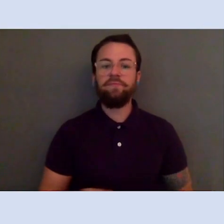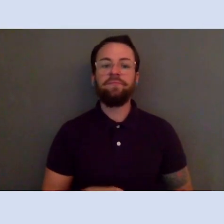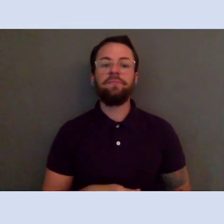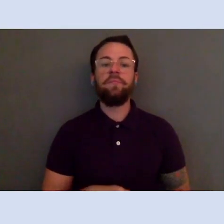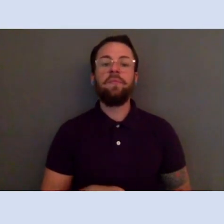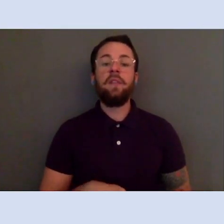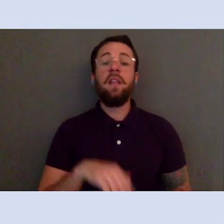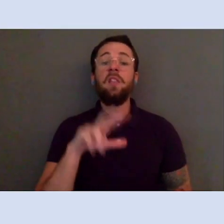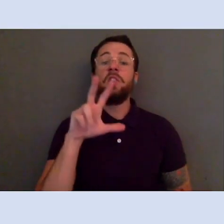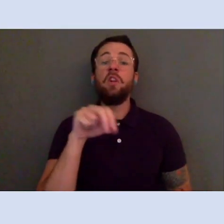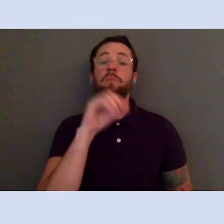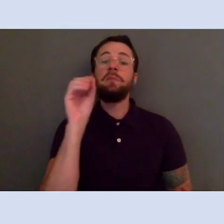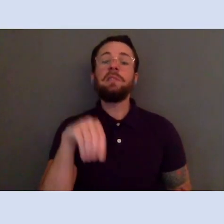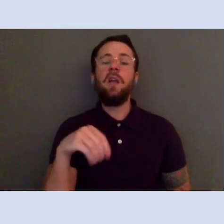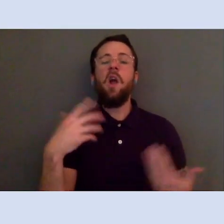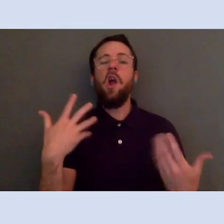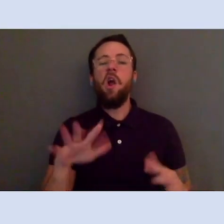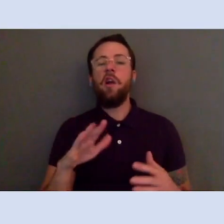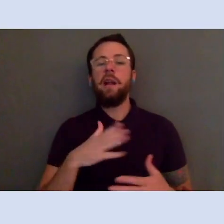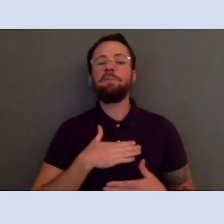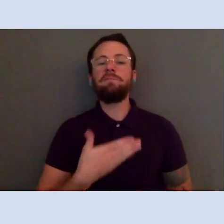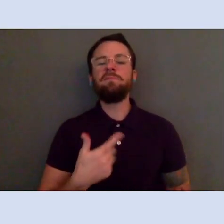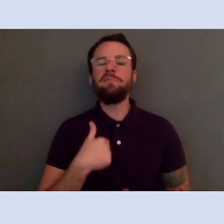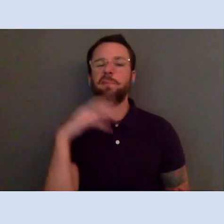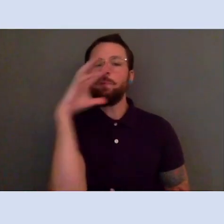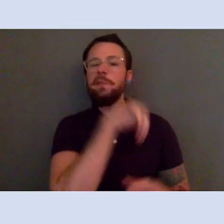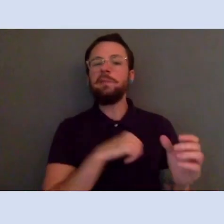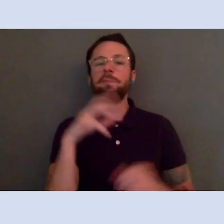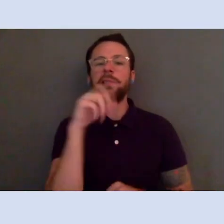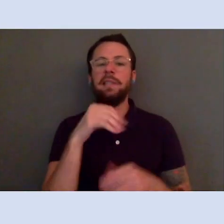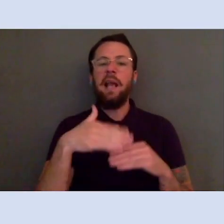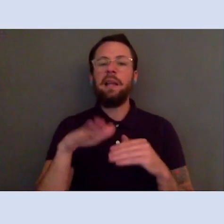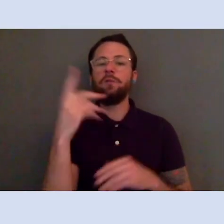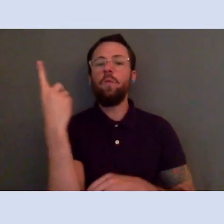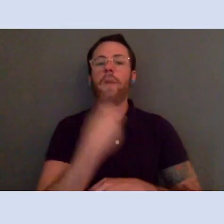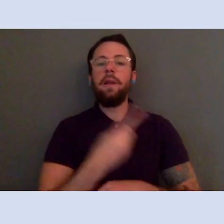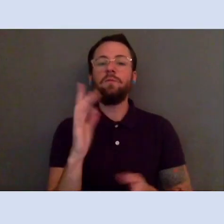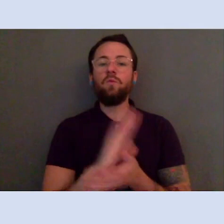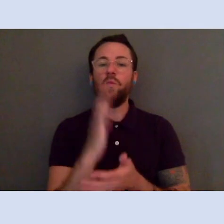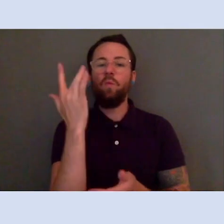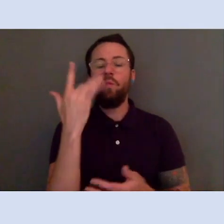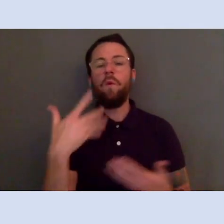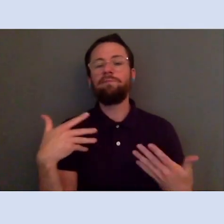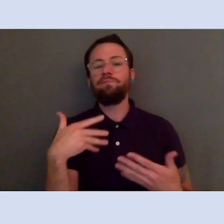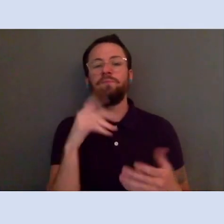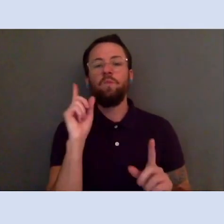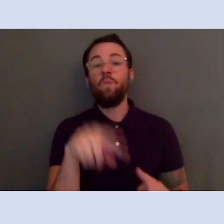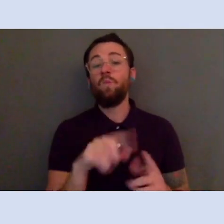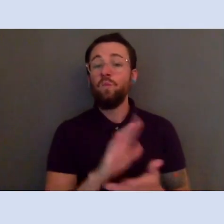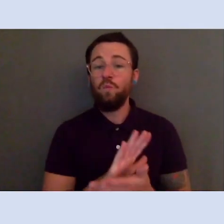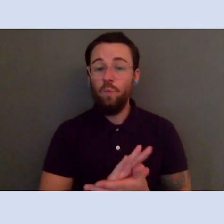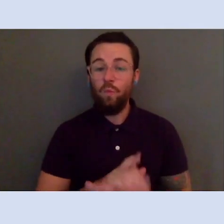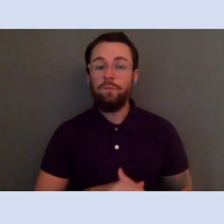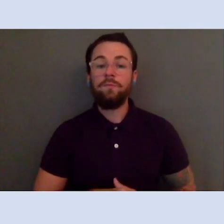This is often addressed to LGBTQ youth.